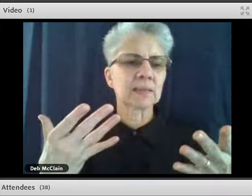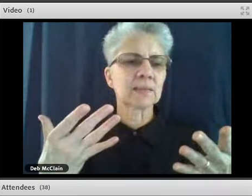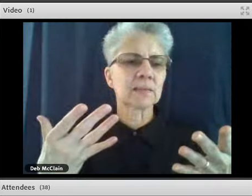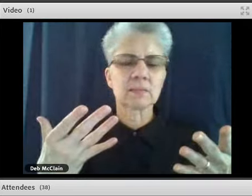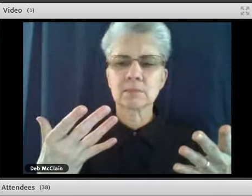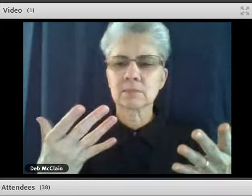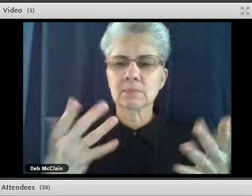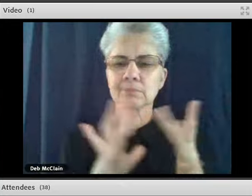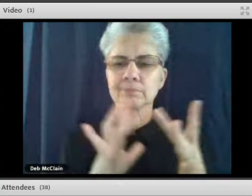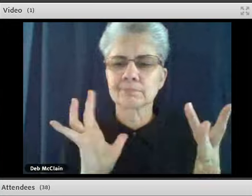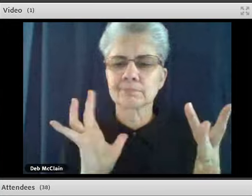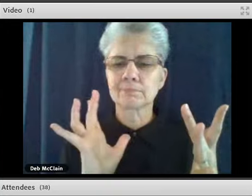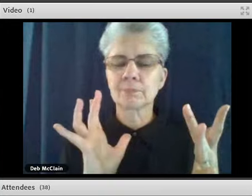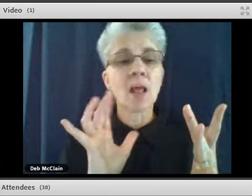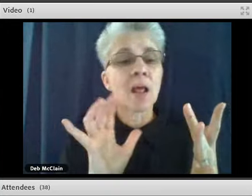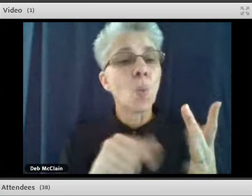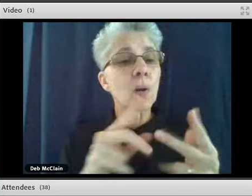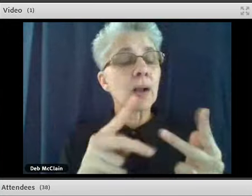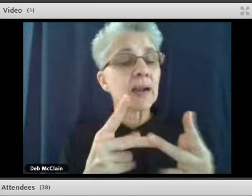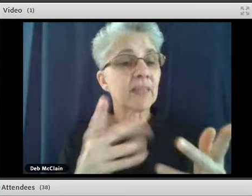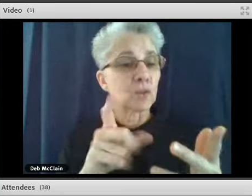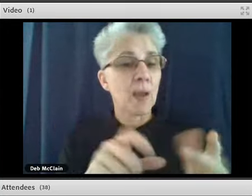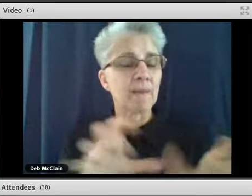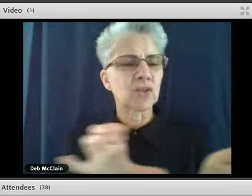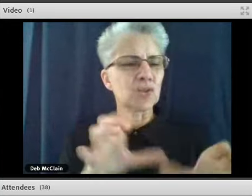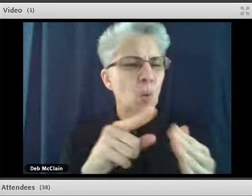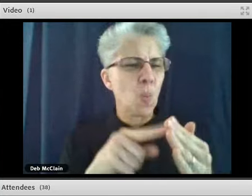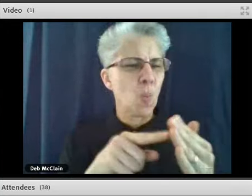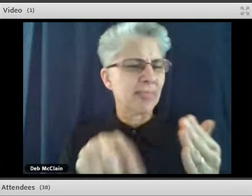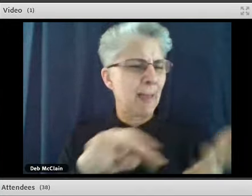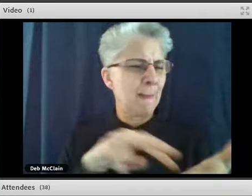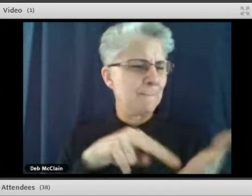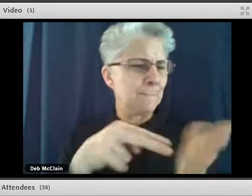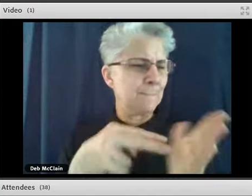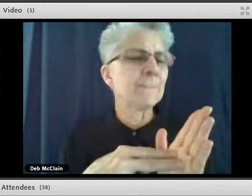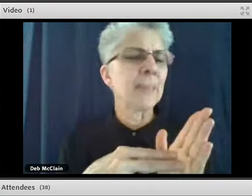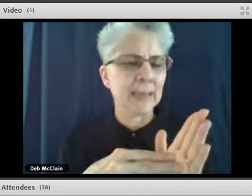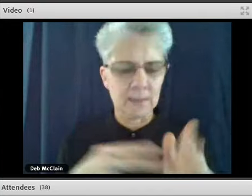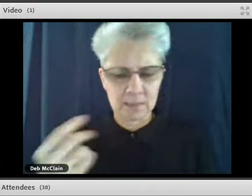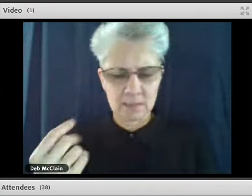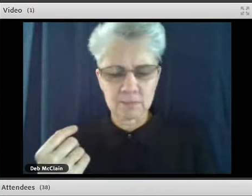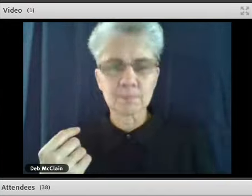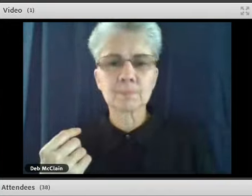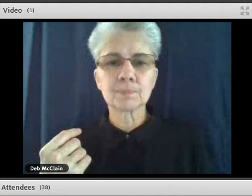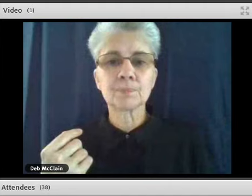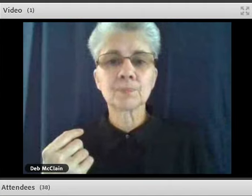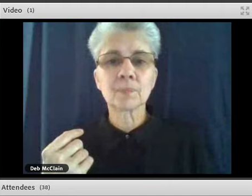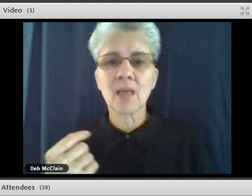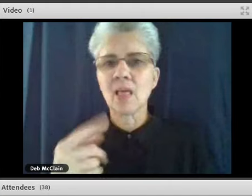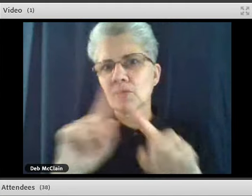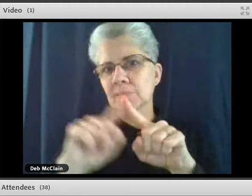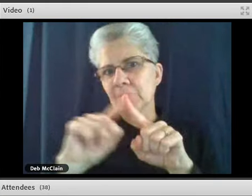do you have to do? What does this mean? So, we'll go through a little bit of that. Not in extreme detail, because there are, like, 50 bazillion things